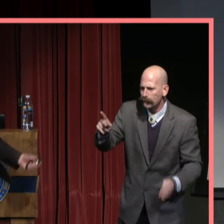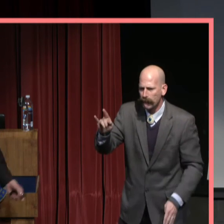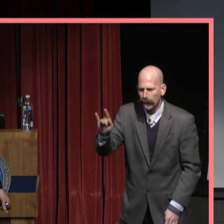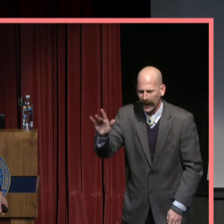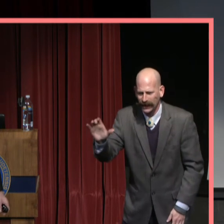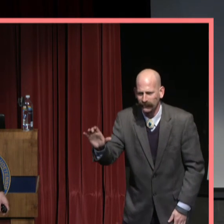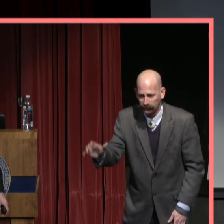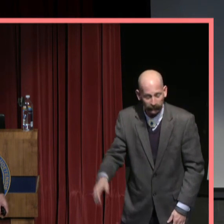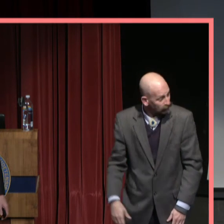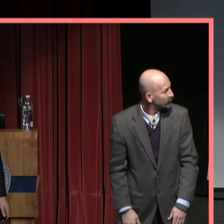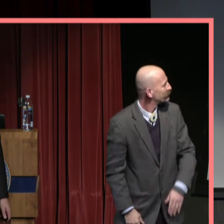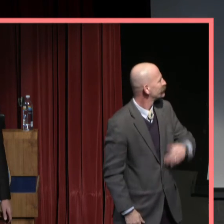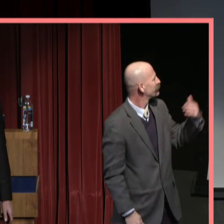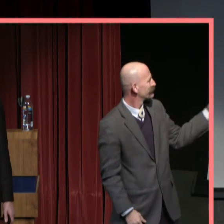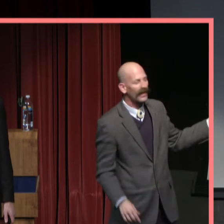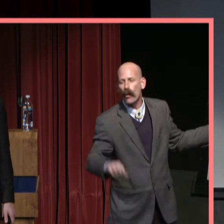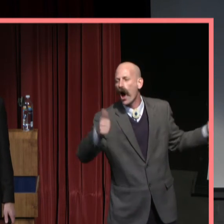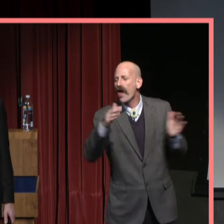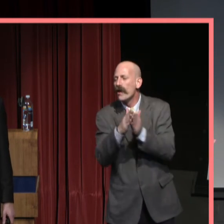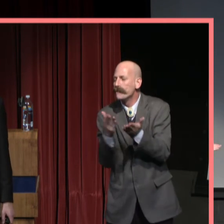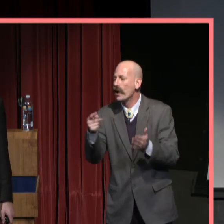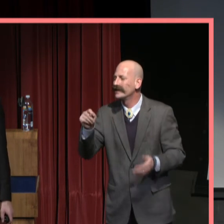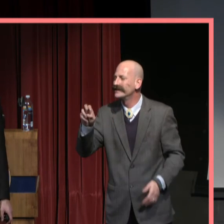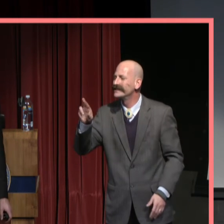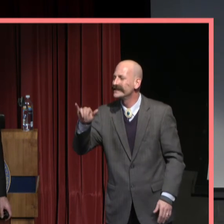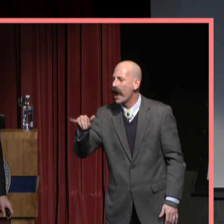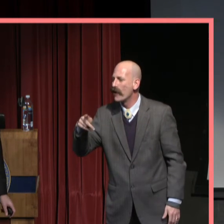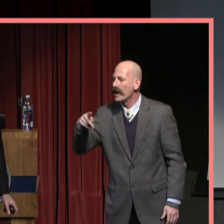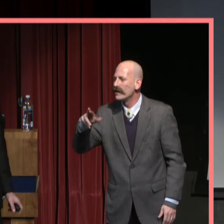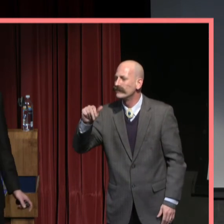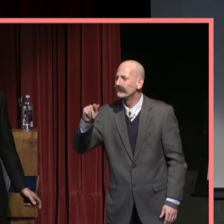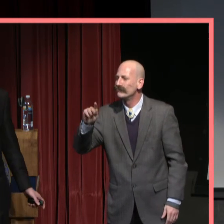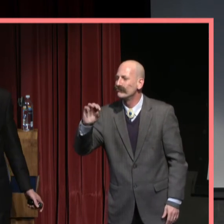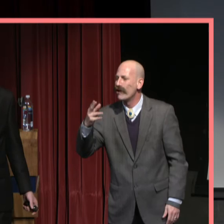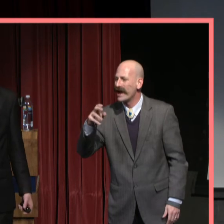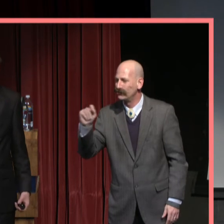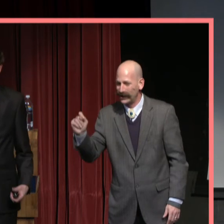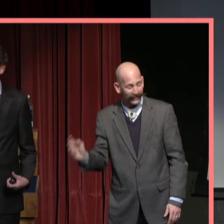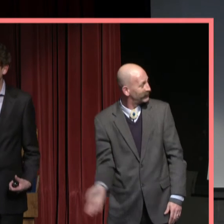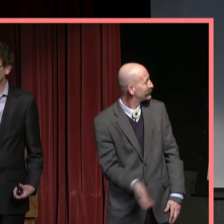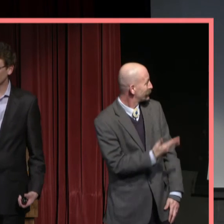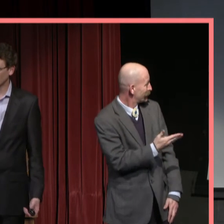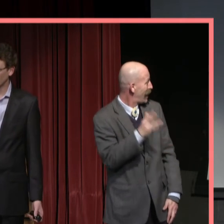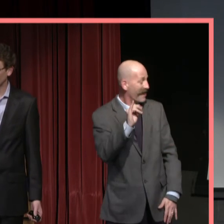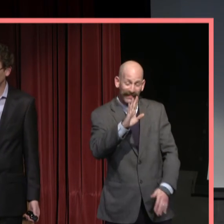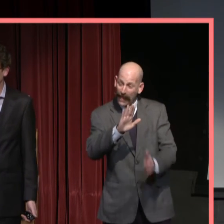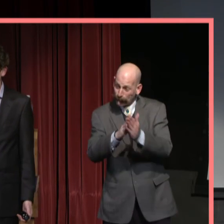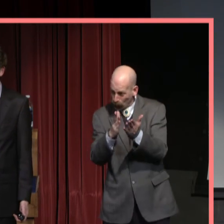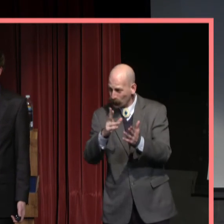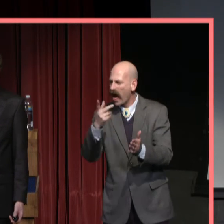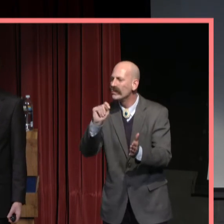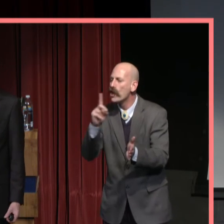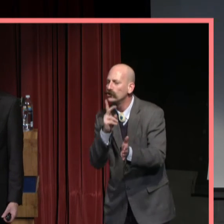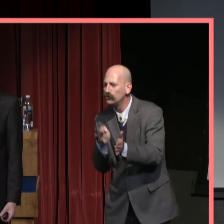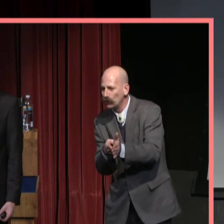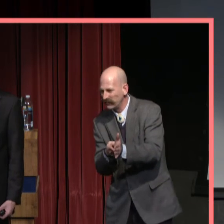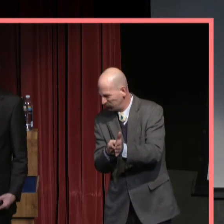Another Terry Pratchett book was called The Truth. This book was all about the invention of the printing press.